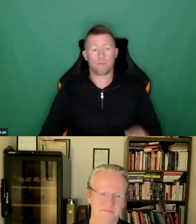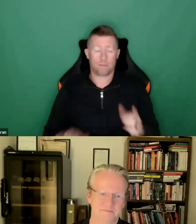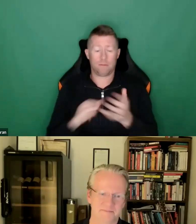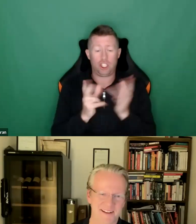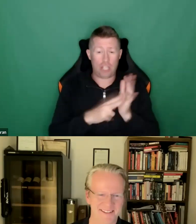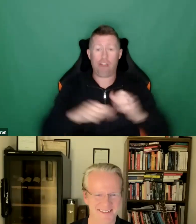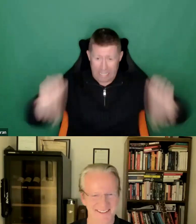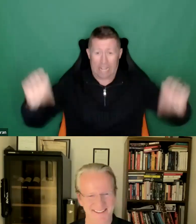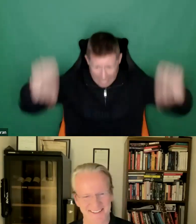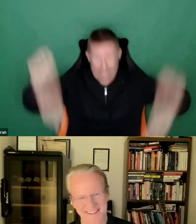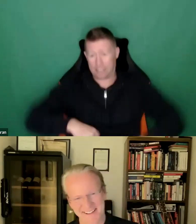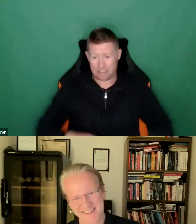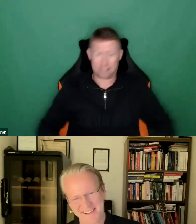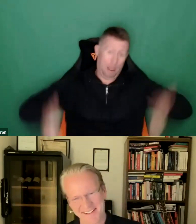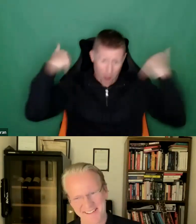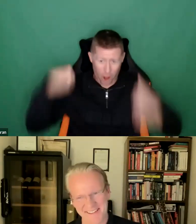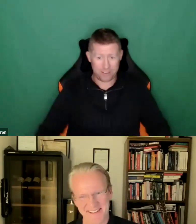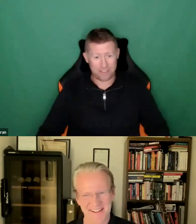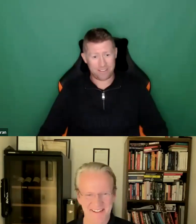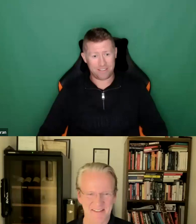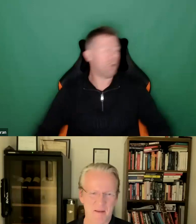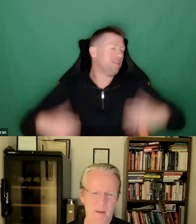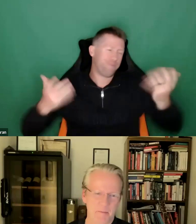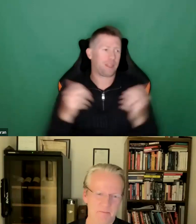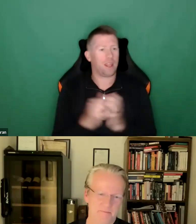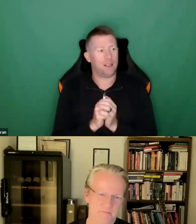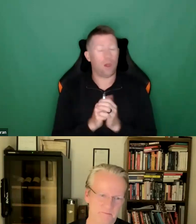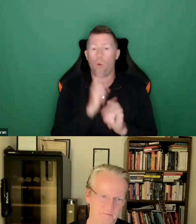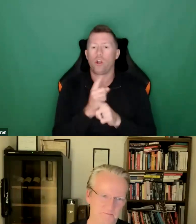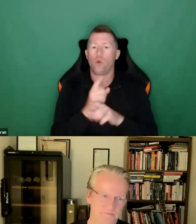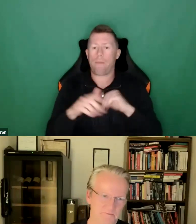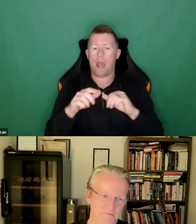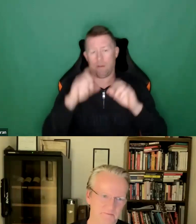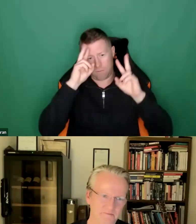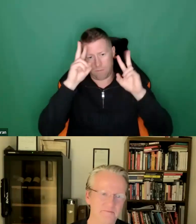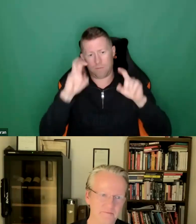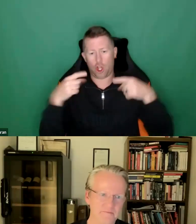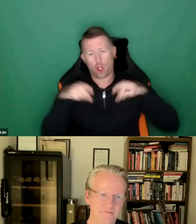endeavour. I don't know if you've had any thought about